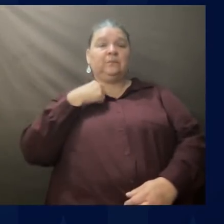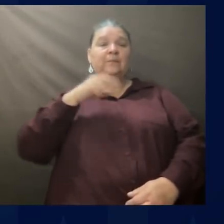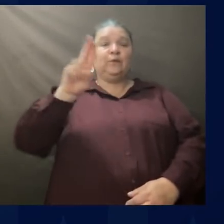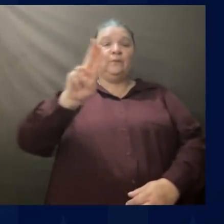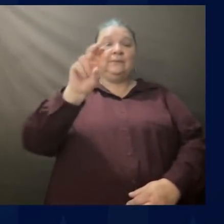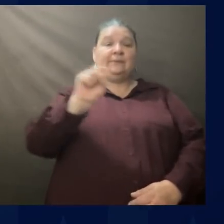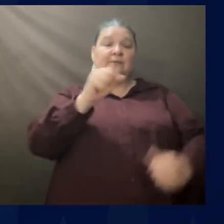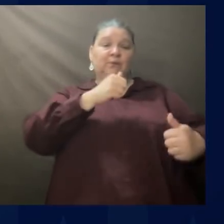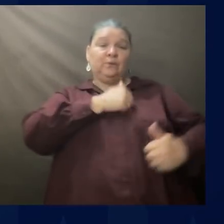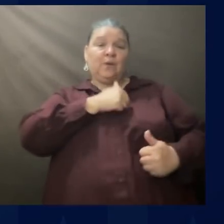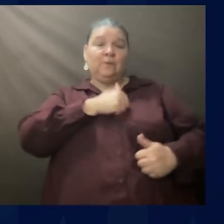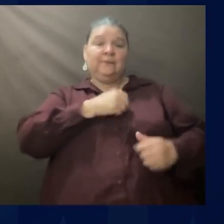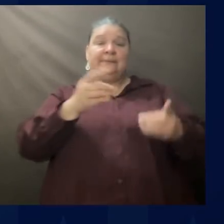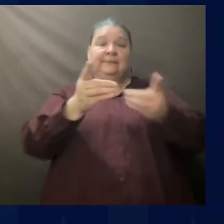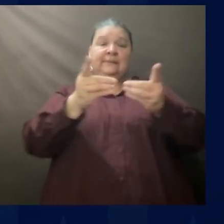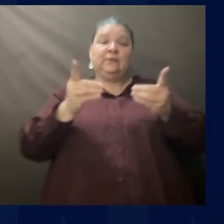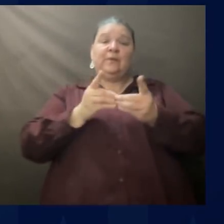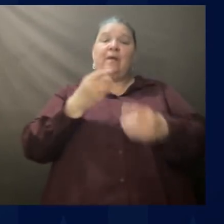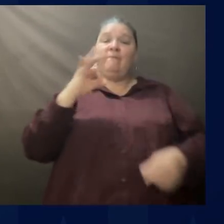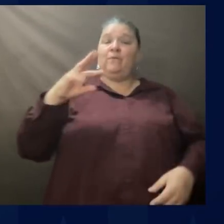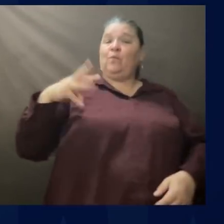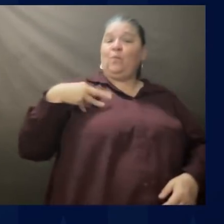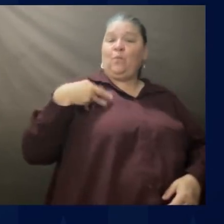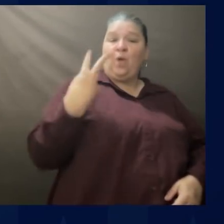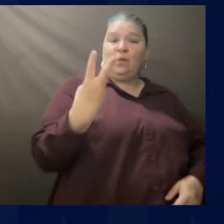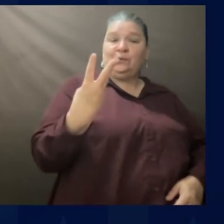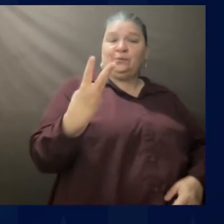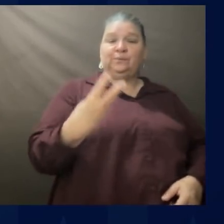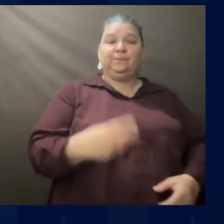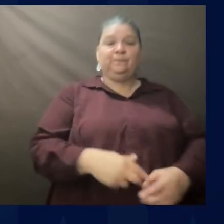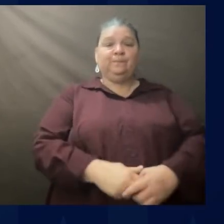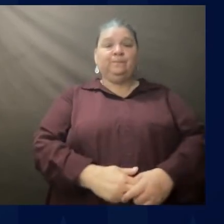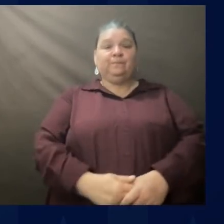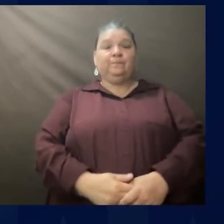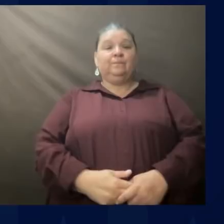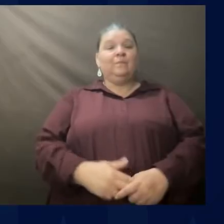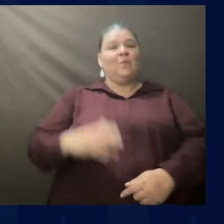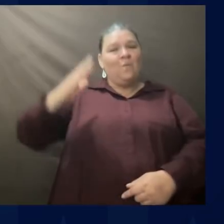Lieutenant Colonel Foster: I invite you to a moment of prayer with me on this hot but amazing day.